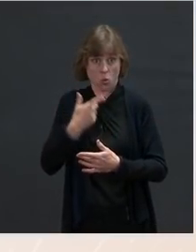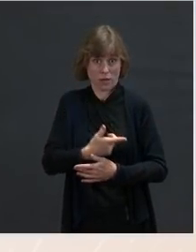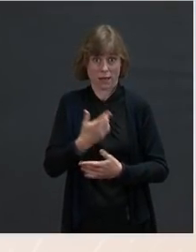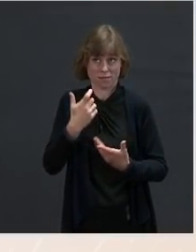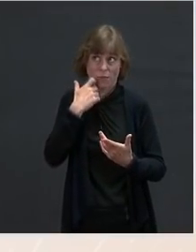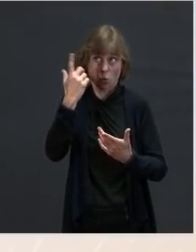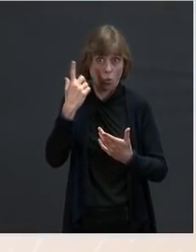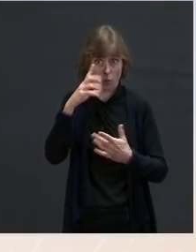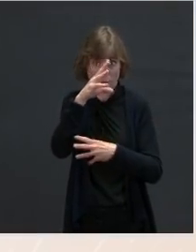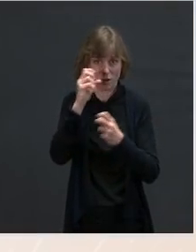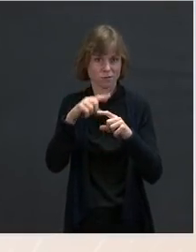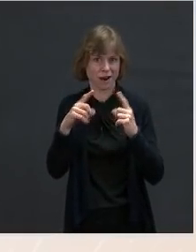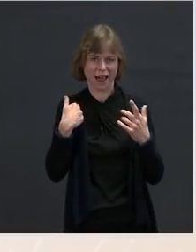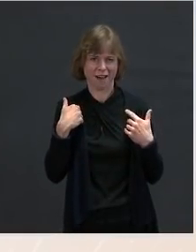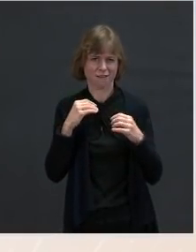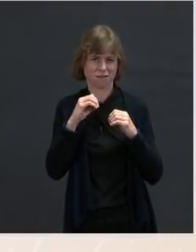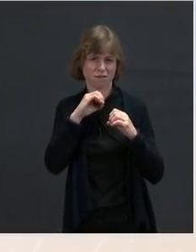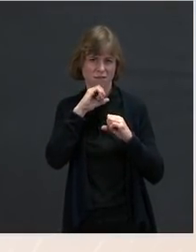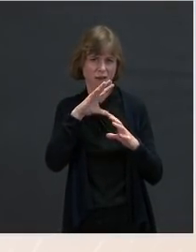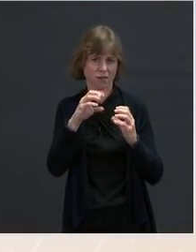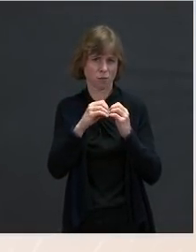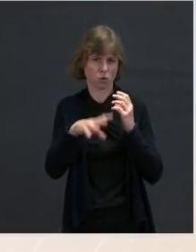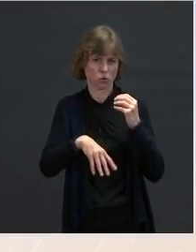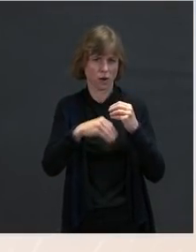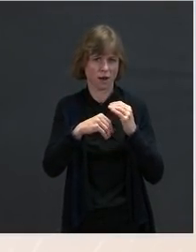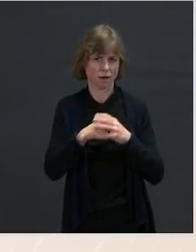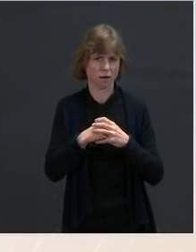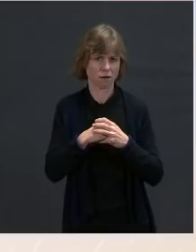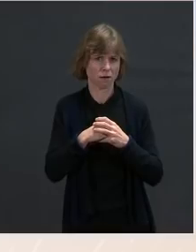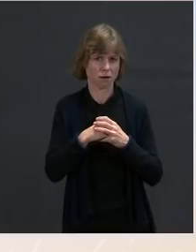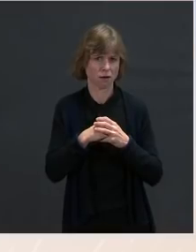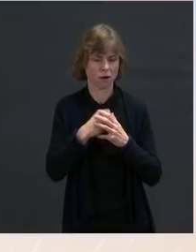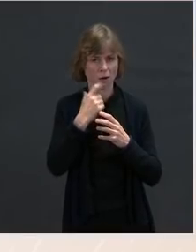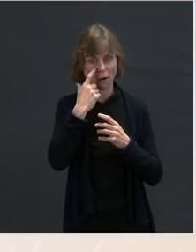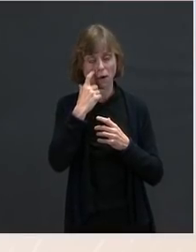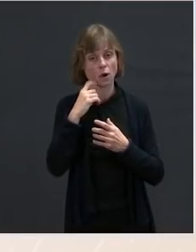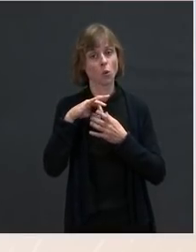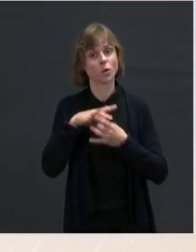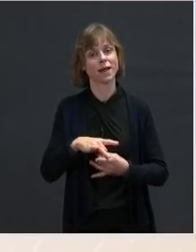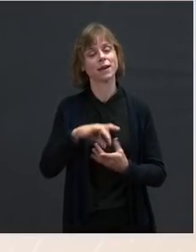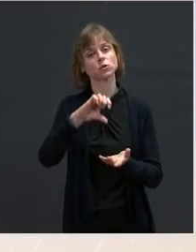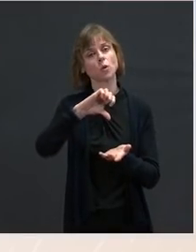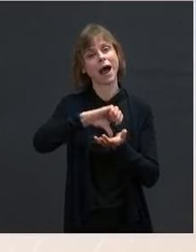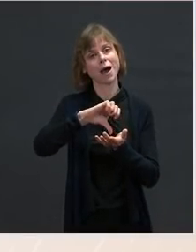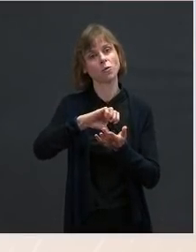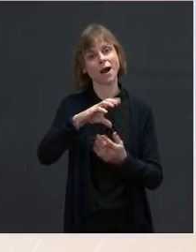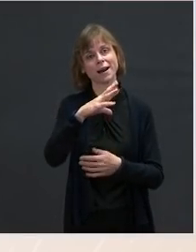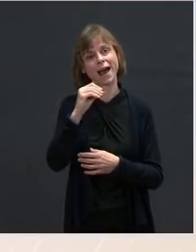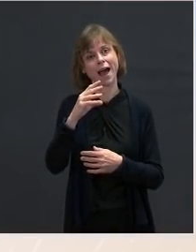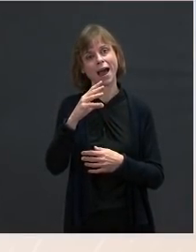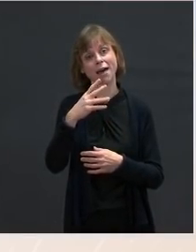beyond what he proposed. The Press: And real quick on Iran, specifically the hostages that they're holding. Jake Sullivan said yesterday,